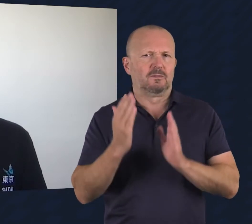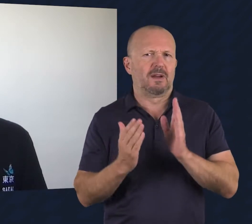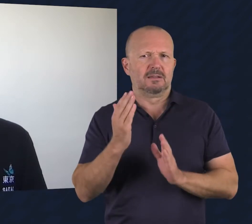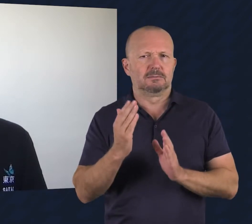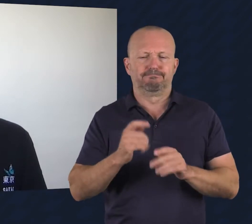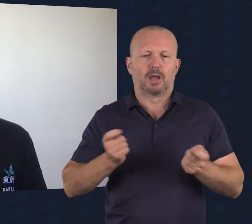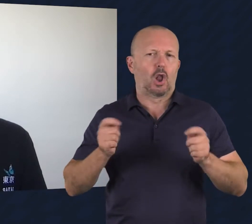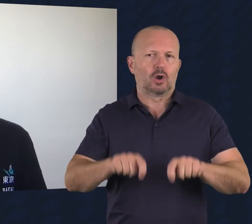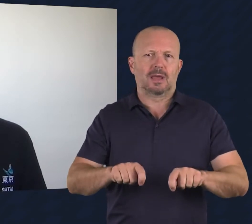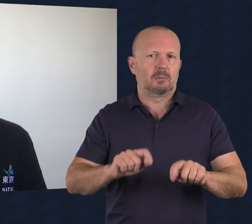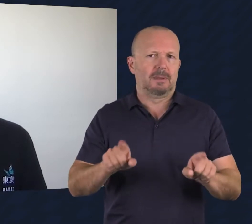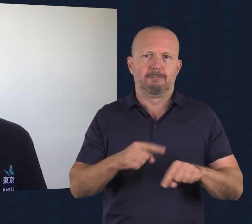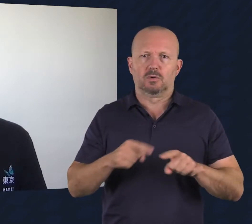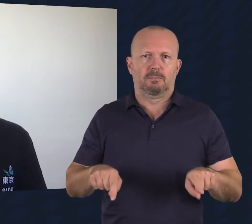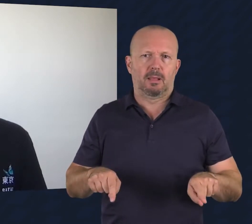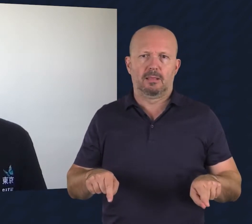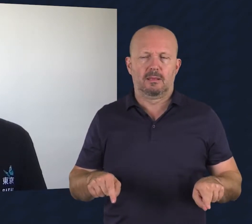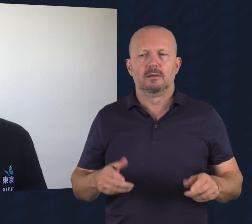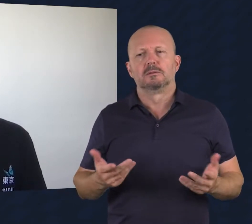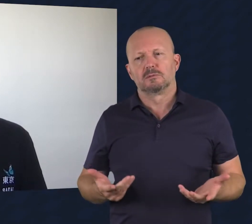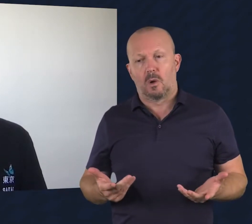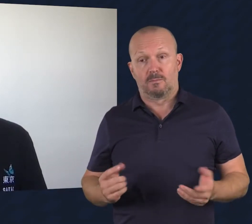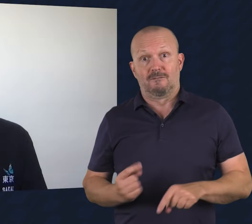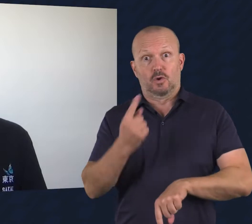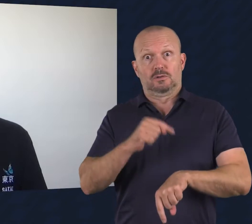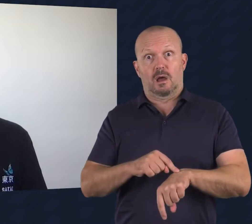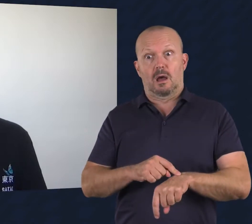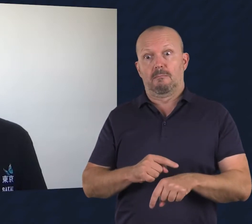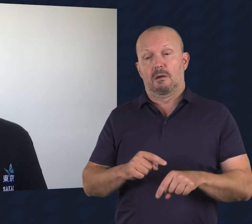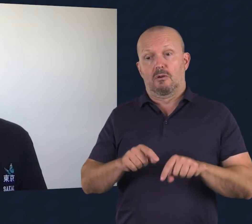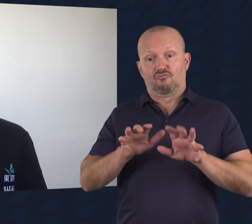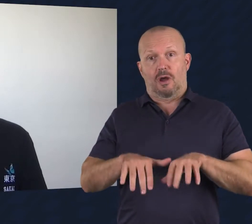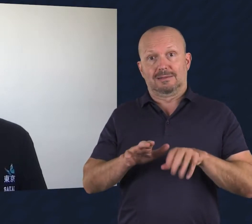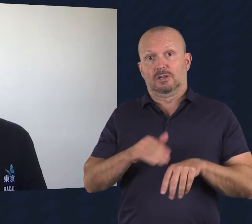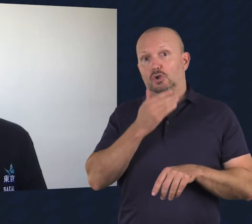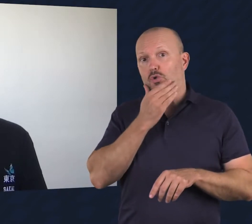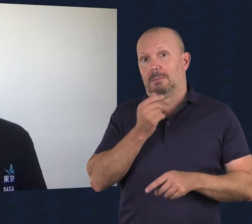but because of the lockdown, this, of course, was not possible. It was my first time running usability testing remotely,